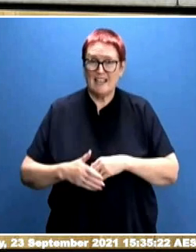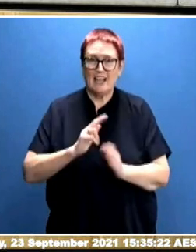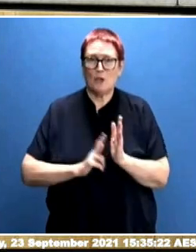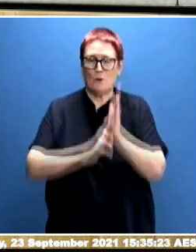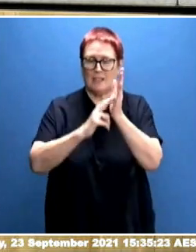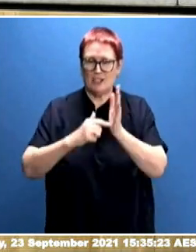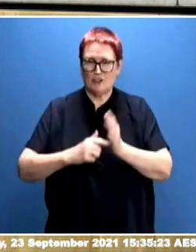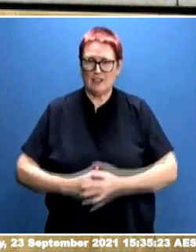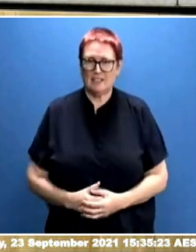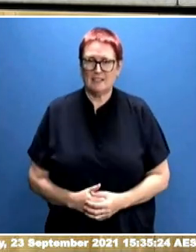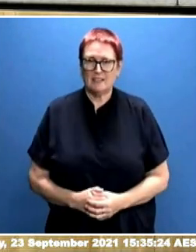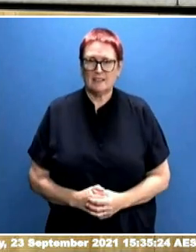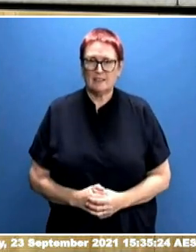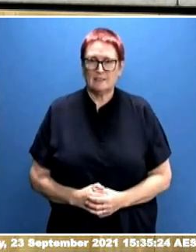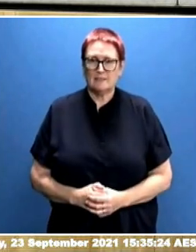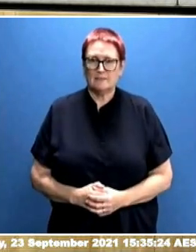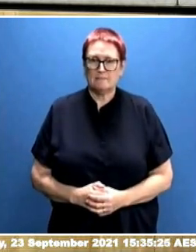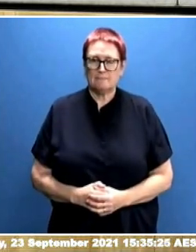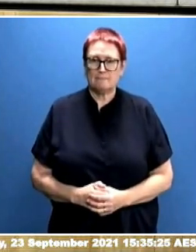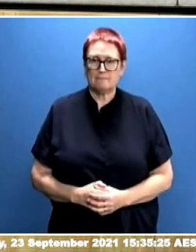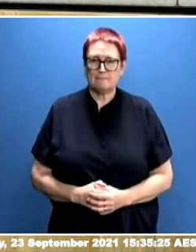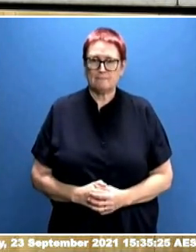Territory to children and families. MS KERR: Thank you.